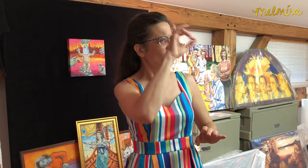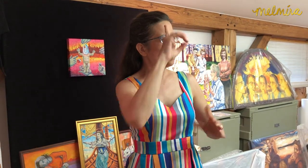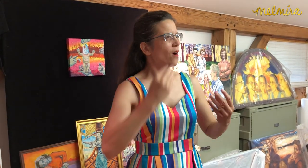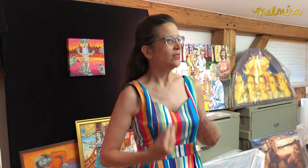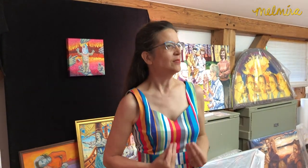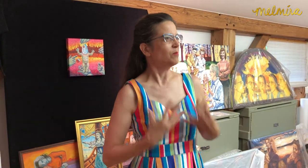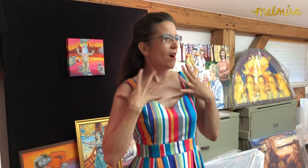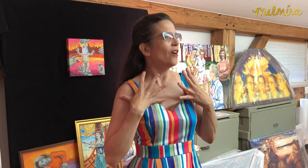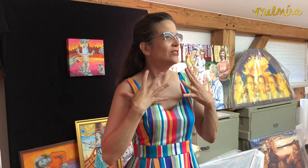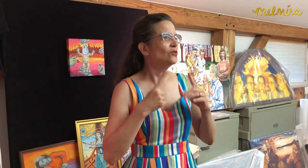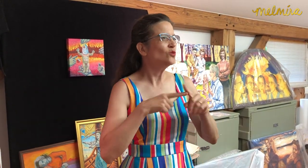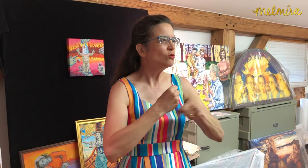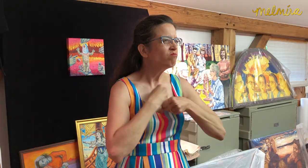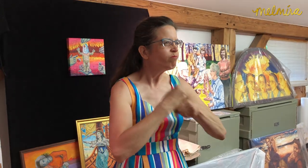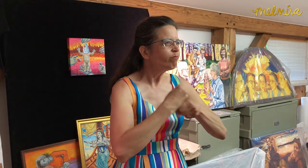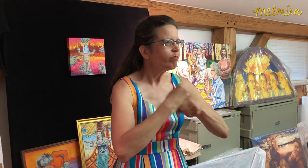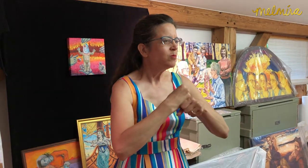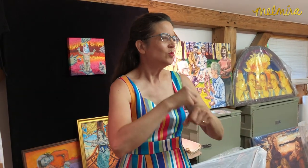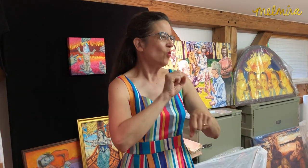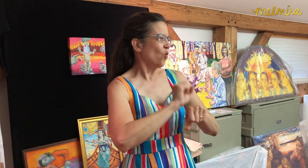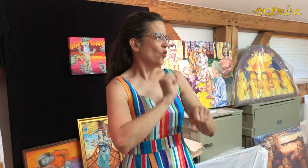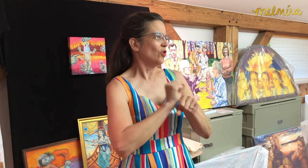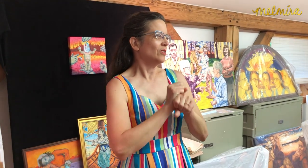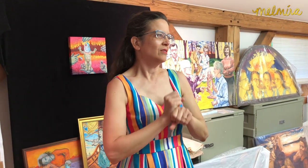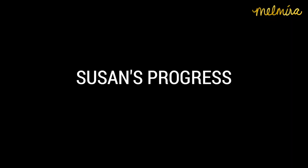to look for inspirations to keep creating their work.